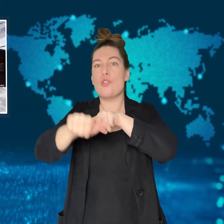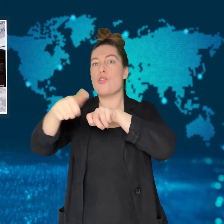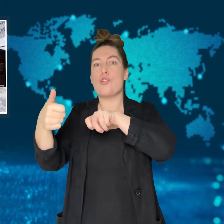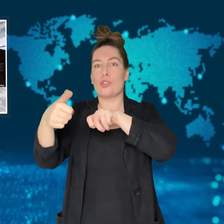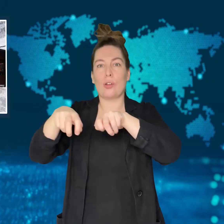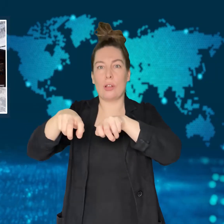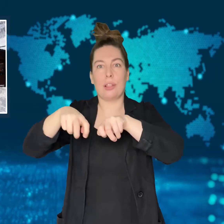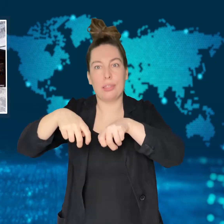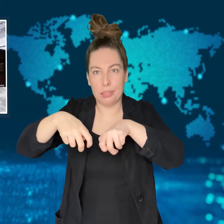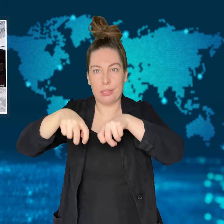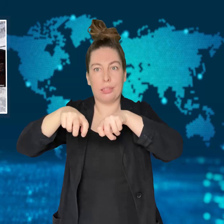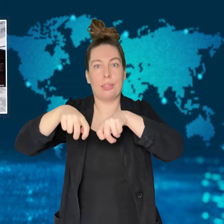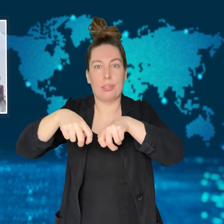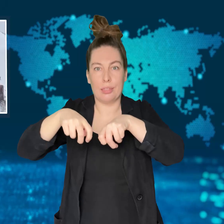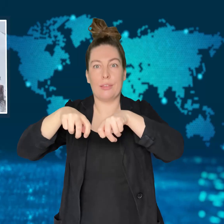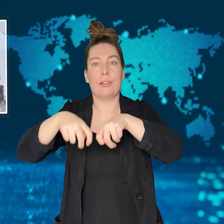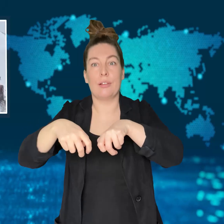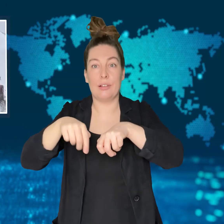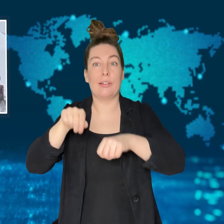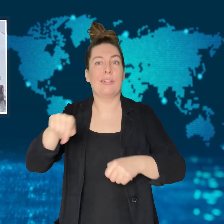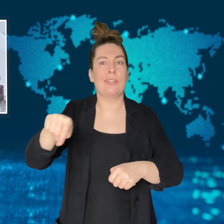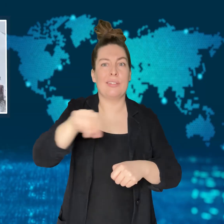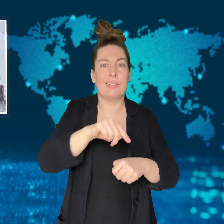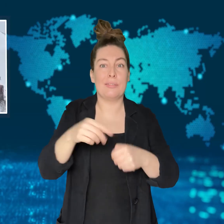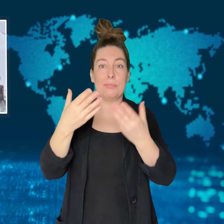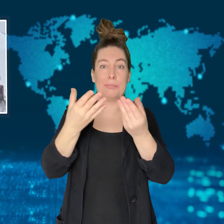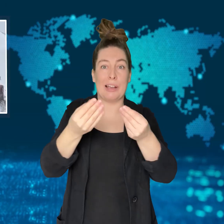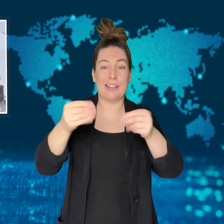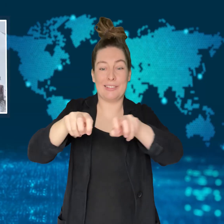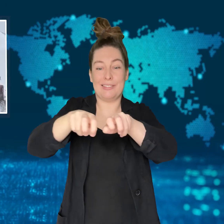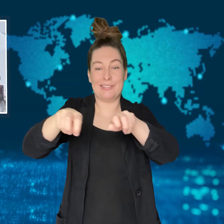At least 80 were on the chairlift itself.